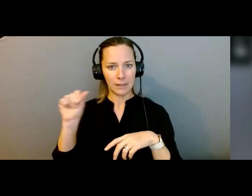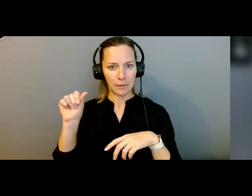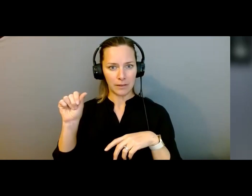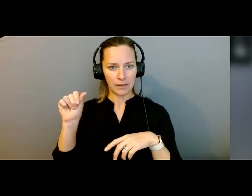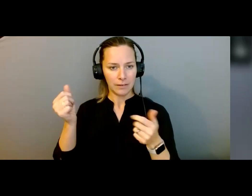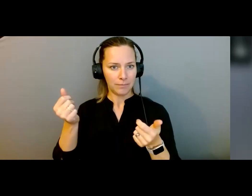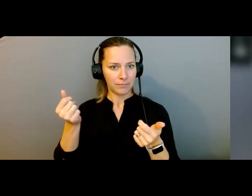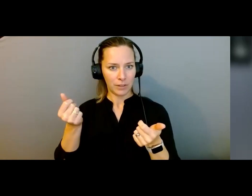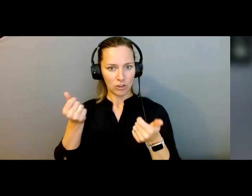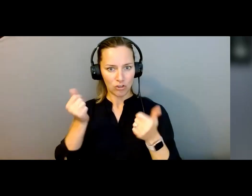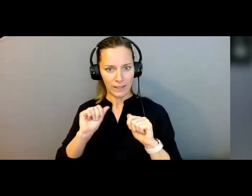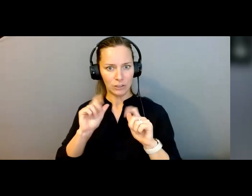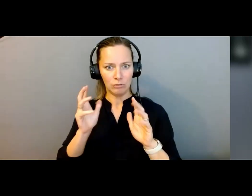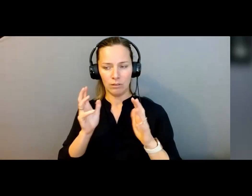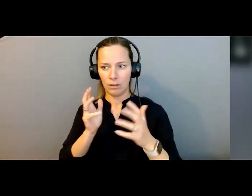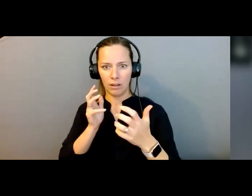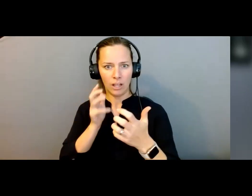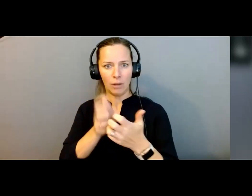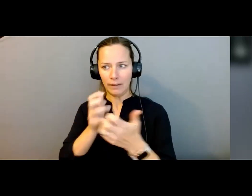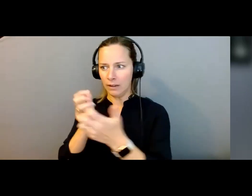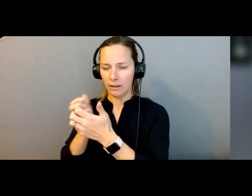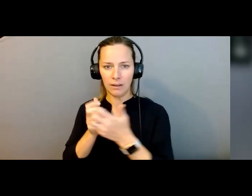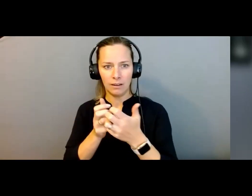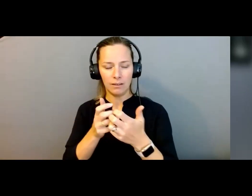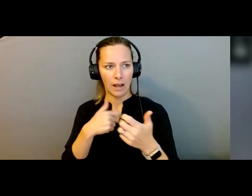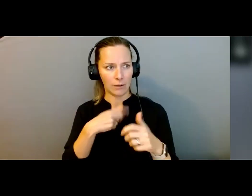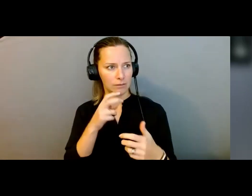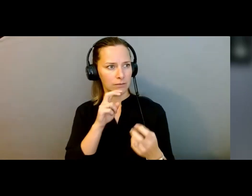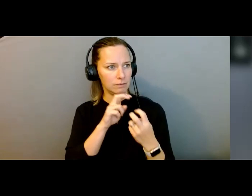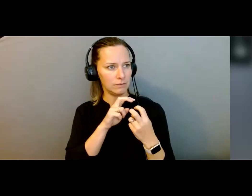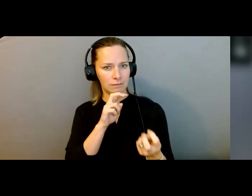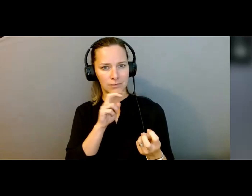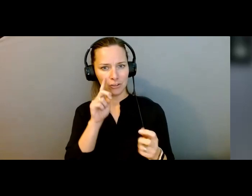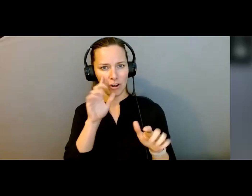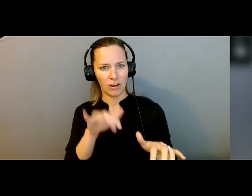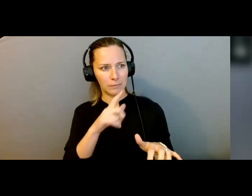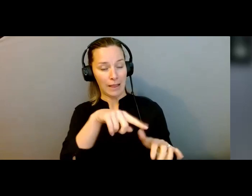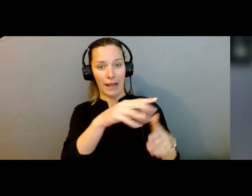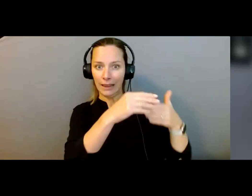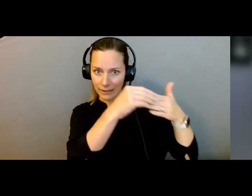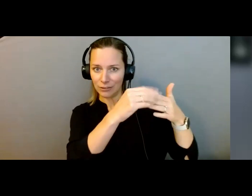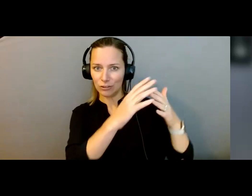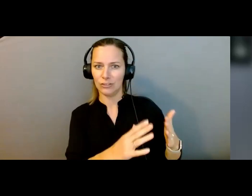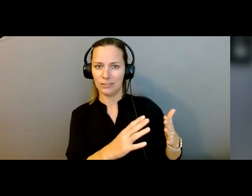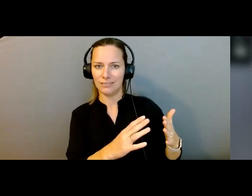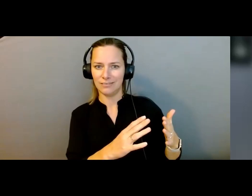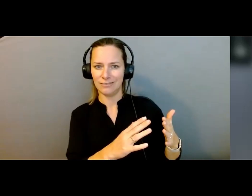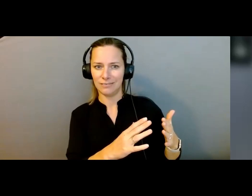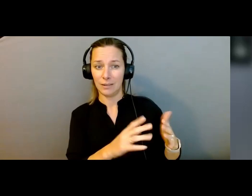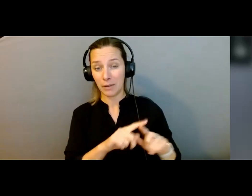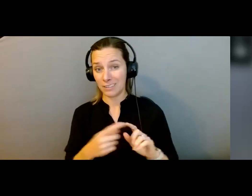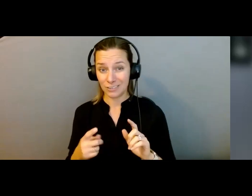to, you know, accommodate. I was just mesmerized by all of these leaders. But it’s true. You know